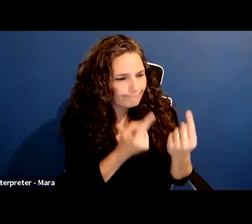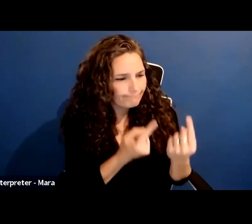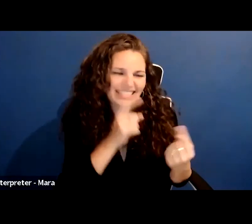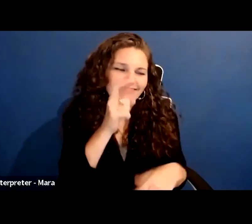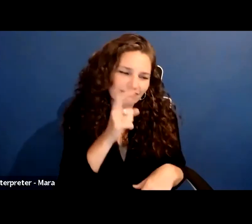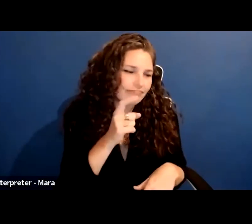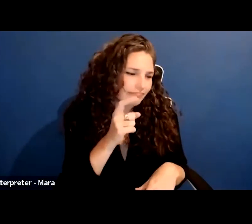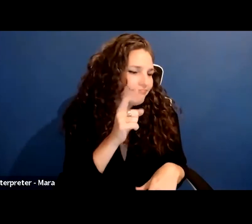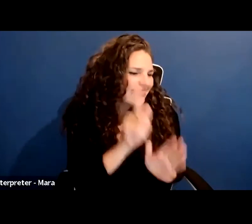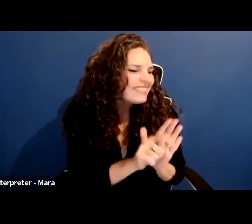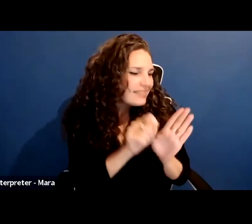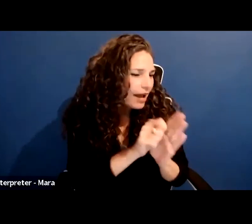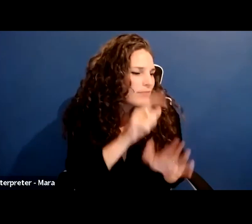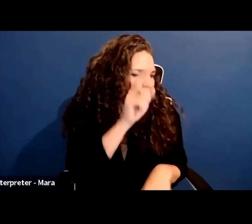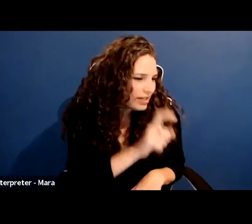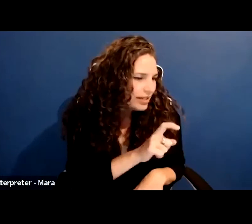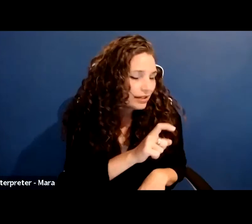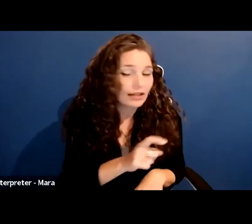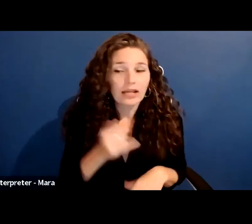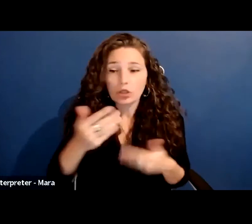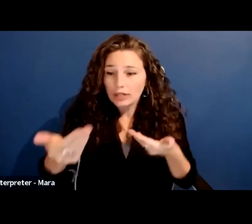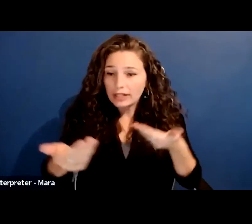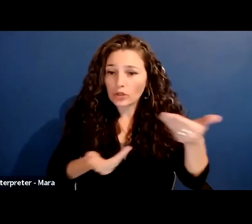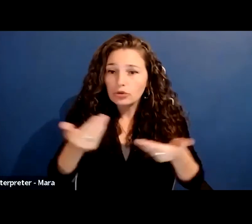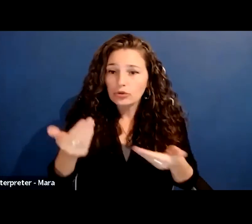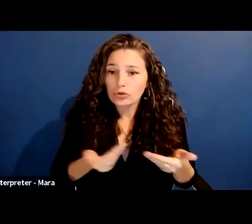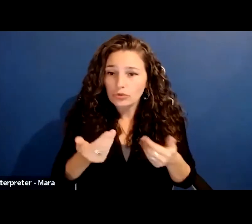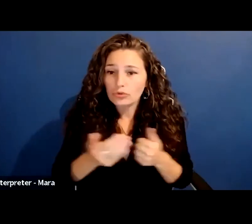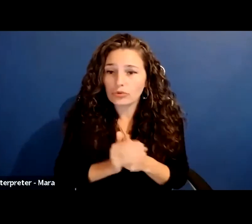and tell you a little bit more about our program, I am delighted to introduce